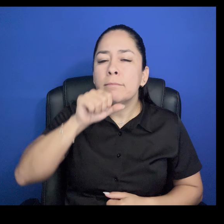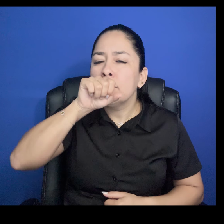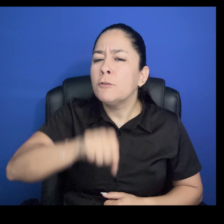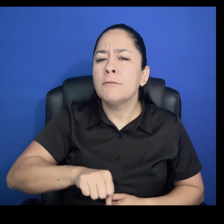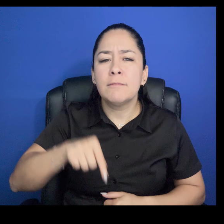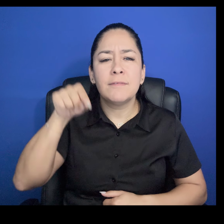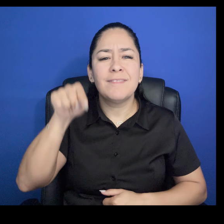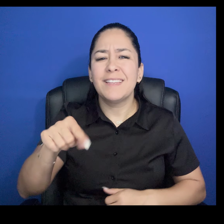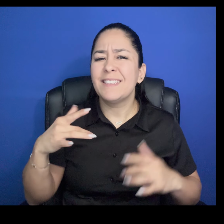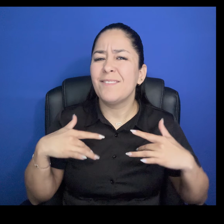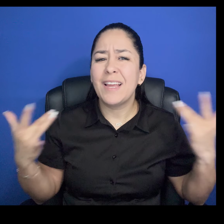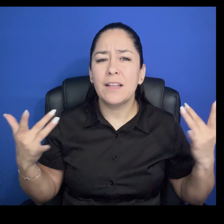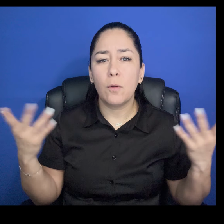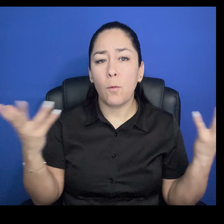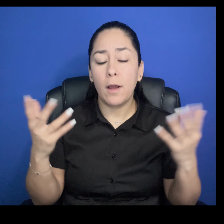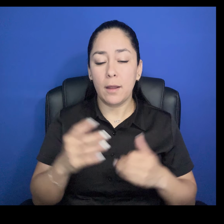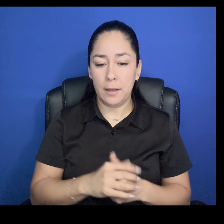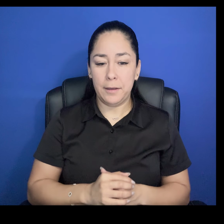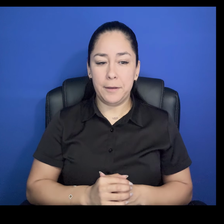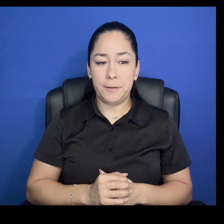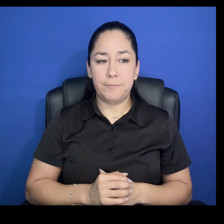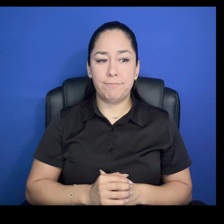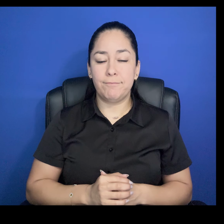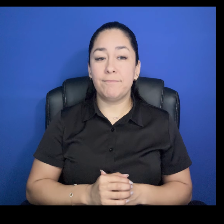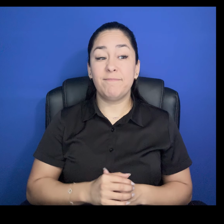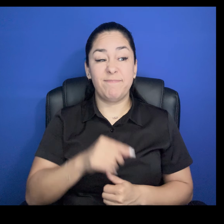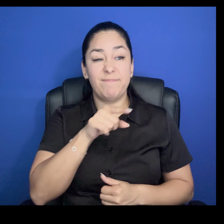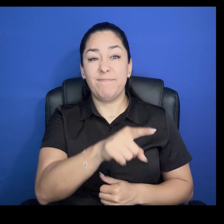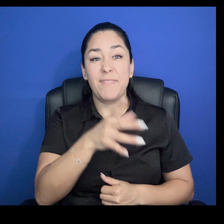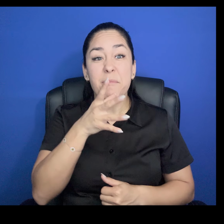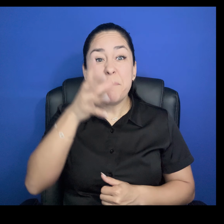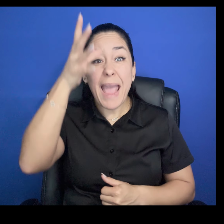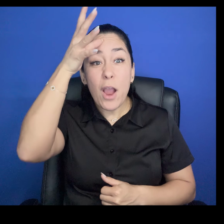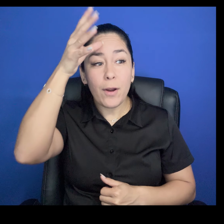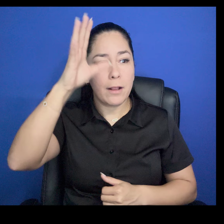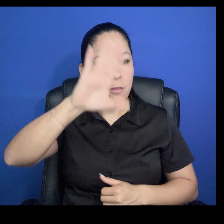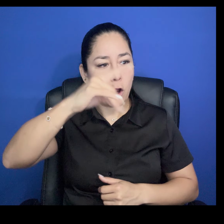we were able to shift the thought process of parents.